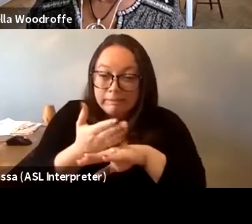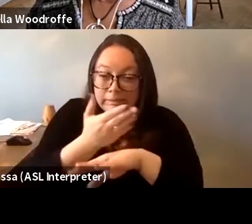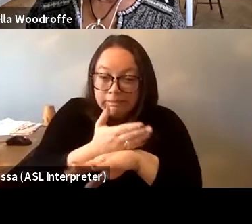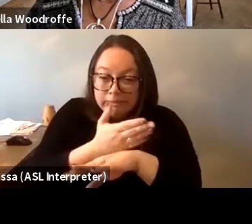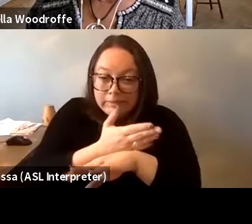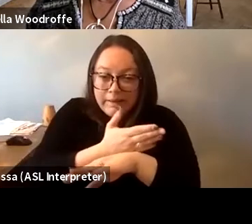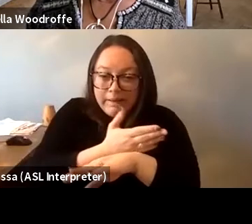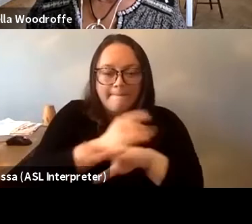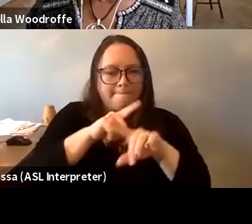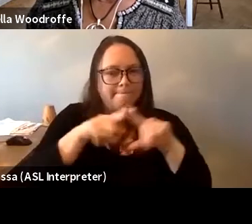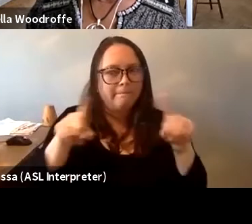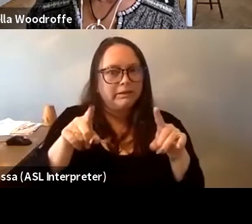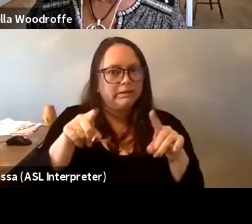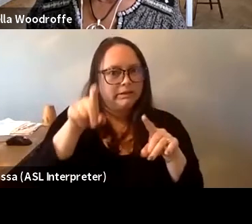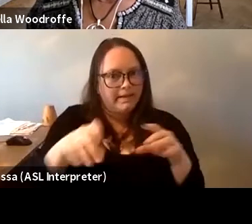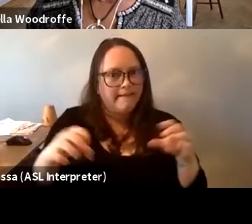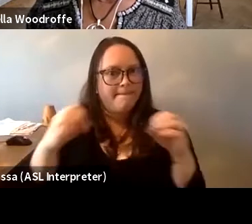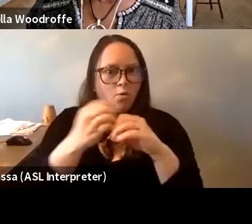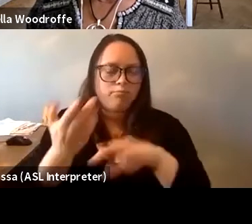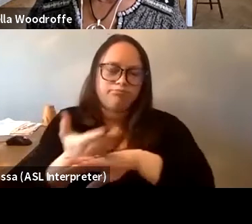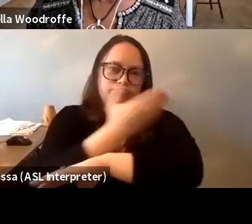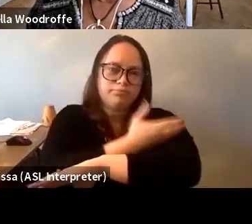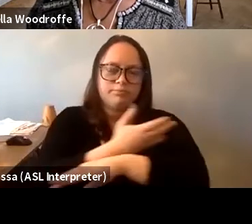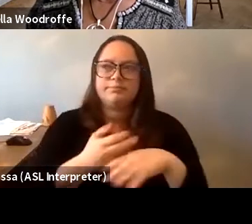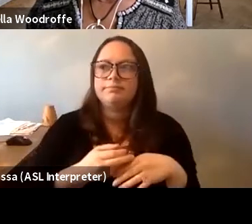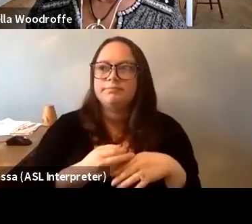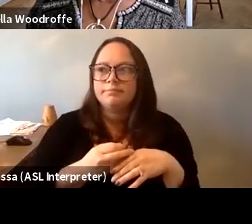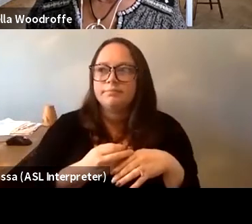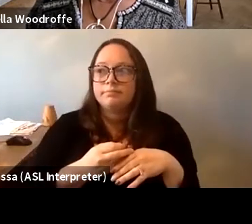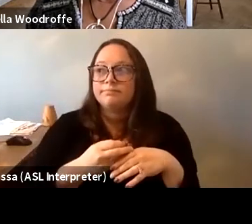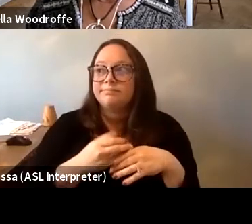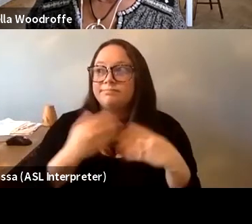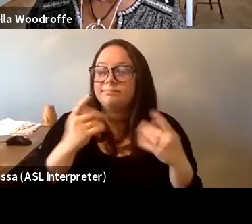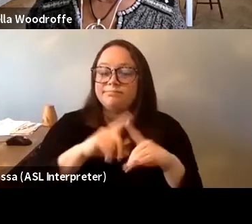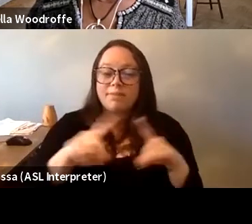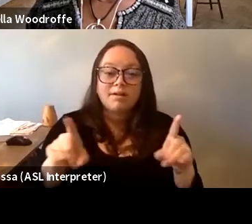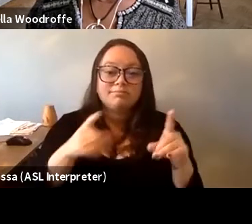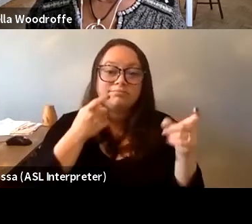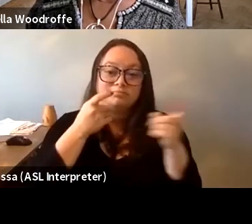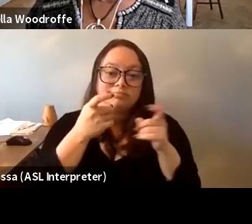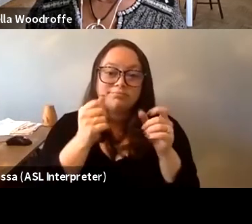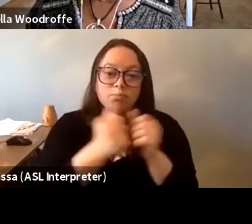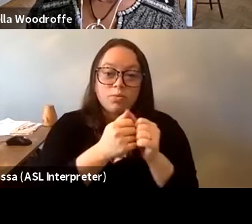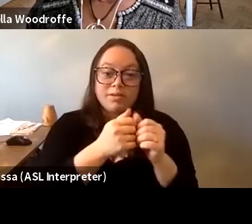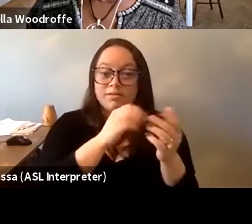with schools, for example. You know, and even the most